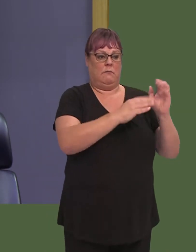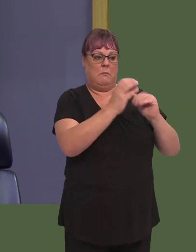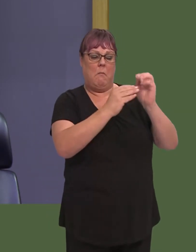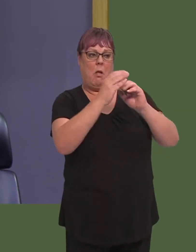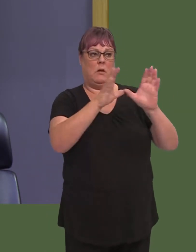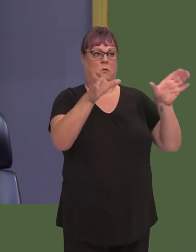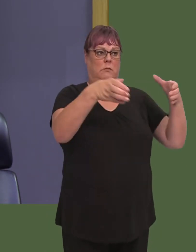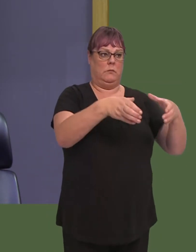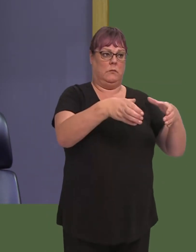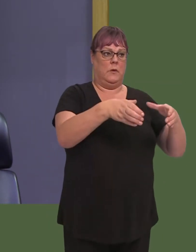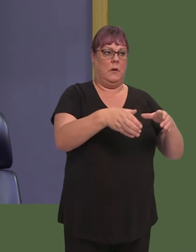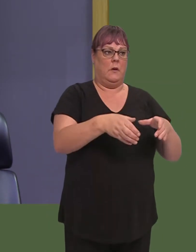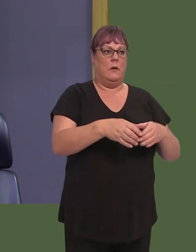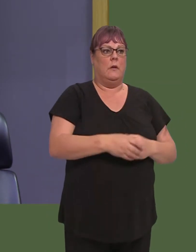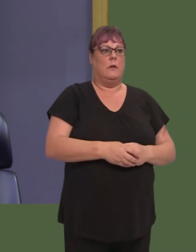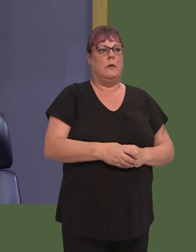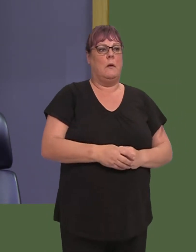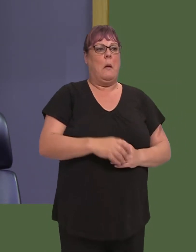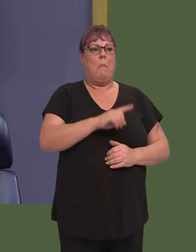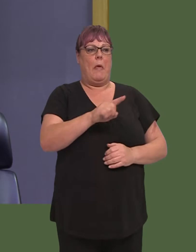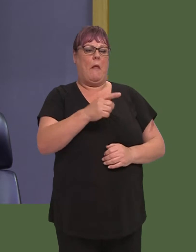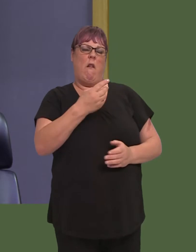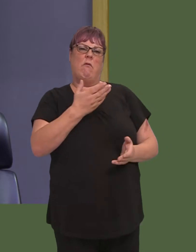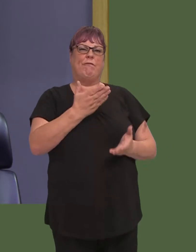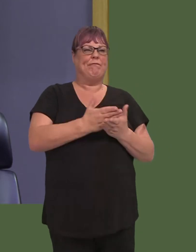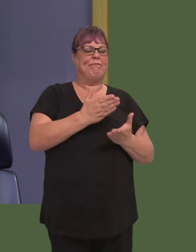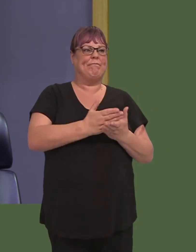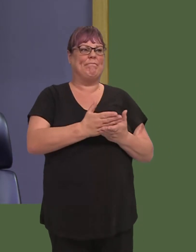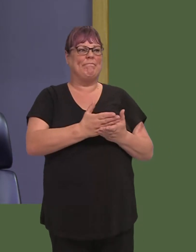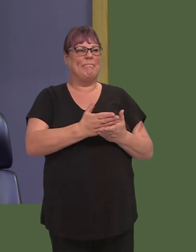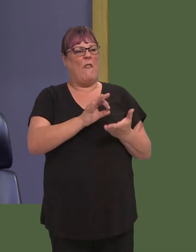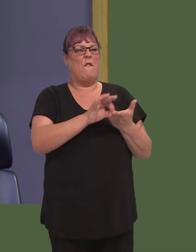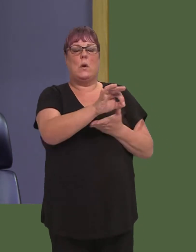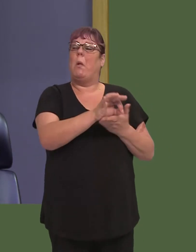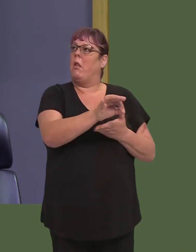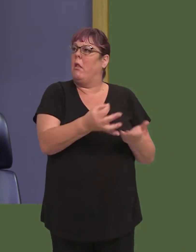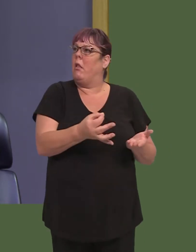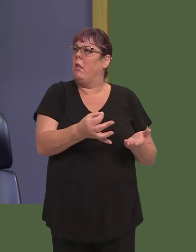according to a local definition, amount to what is 'affordable' locally.